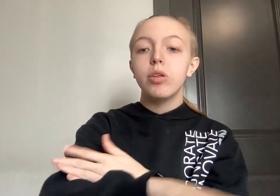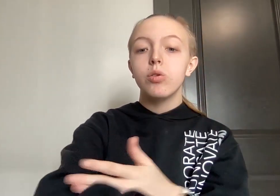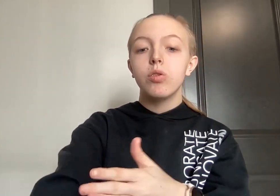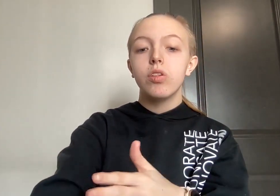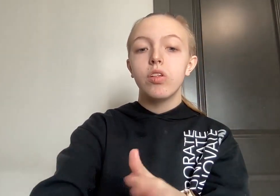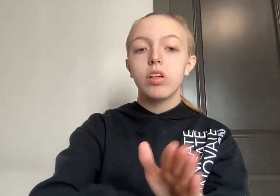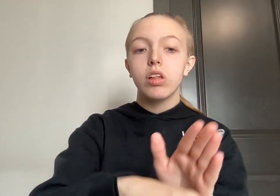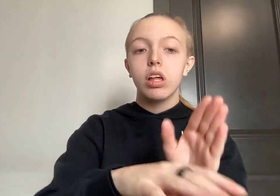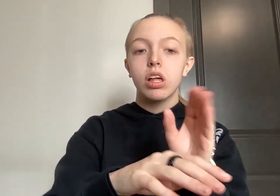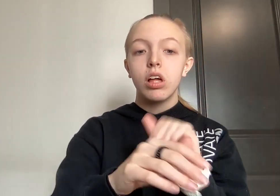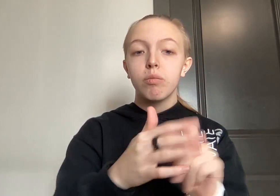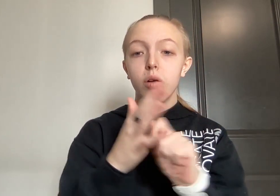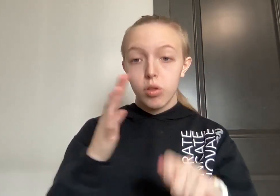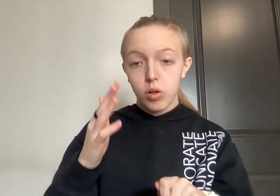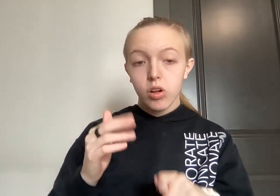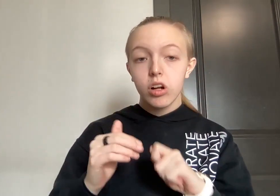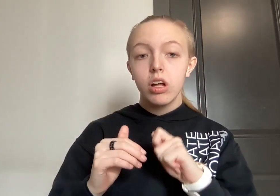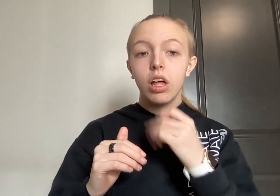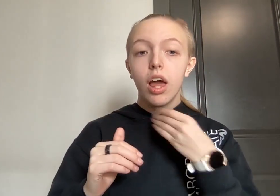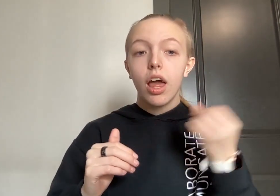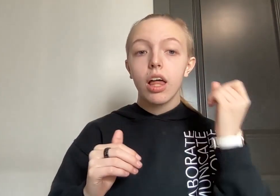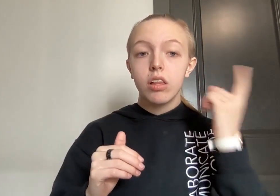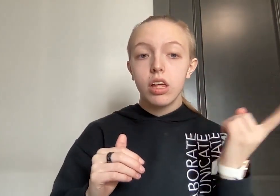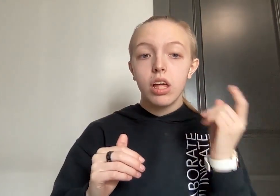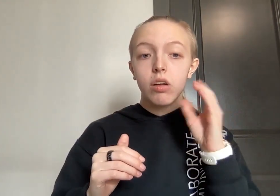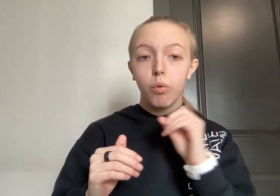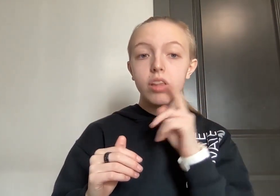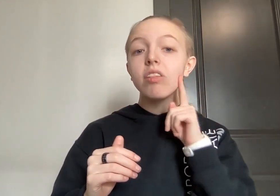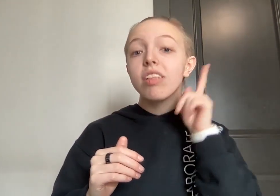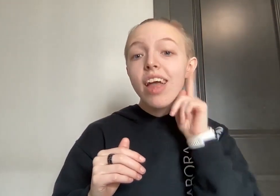composer. And he was deaf.